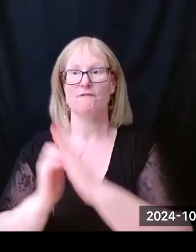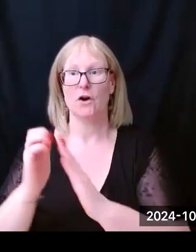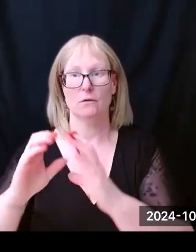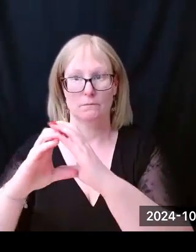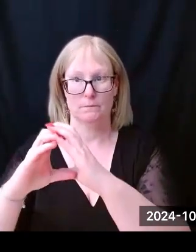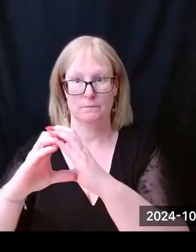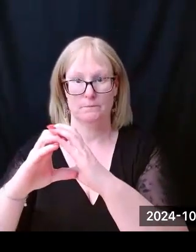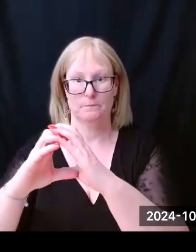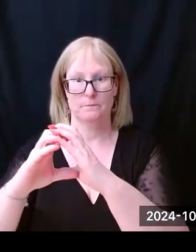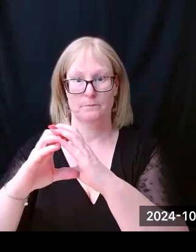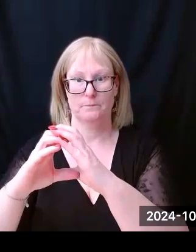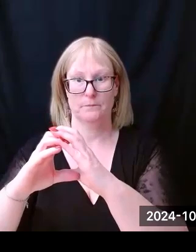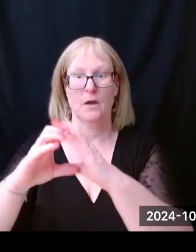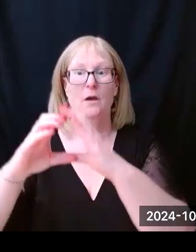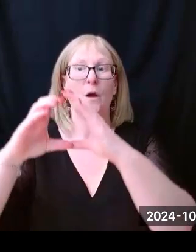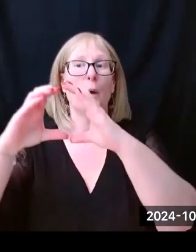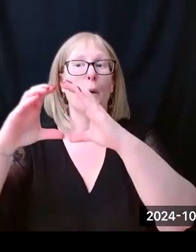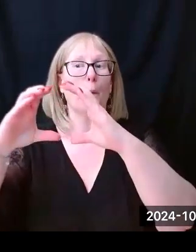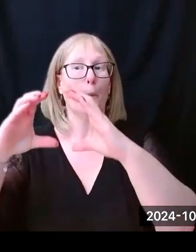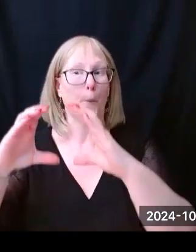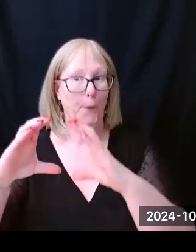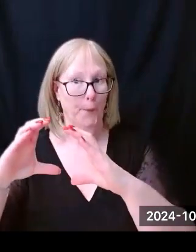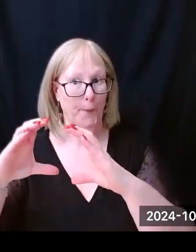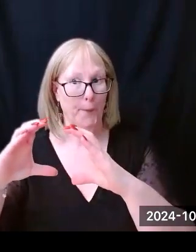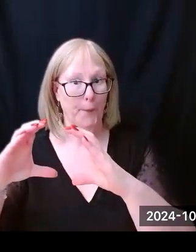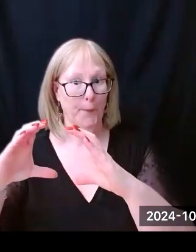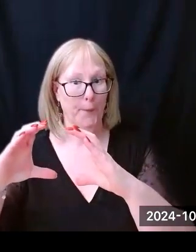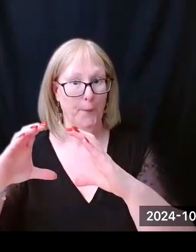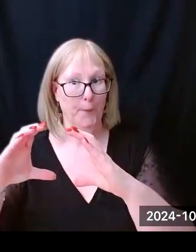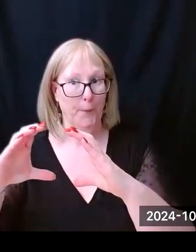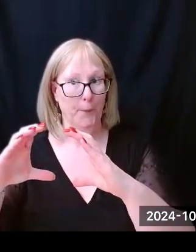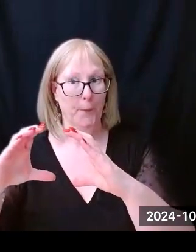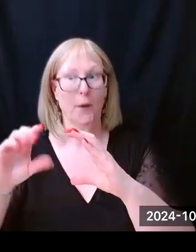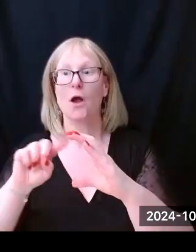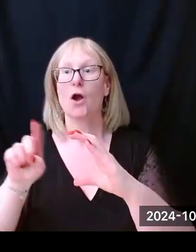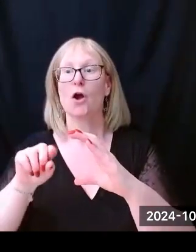But the next layer is what we call the zone of proximal development, or